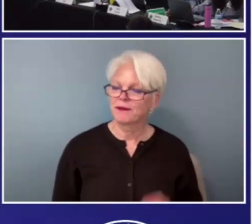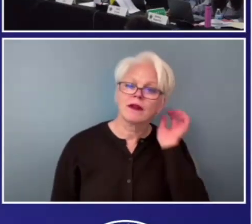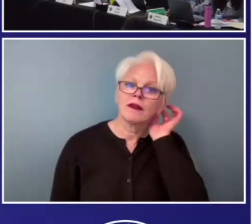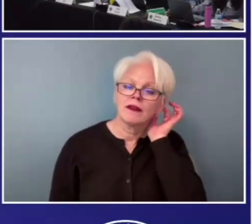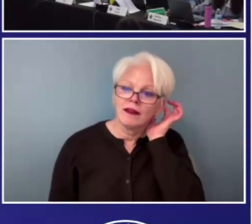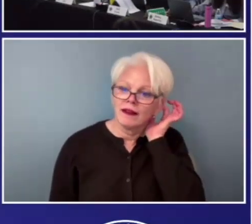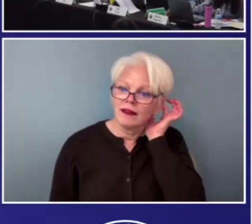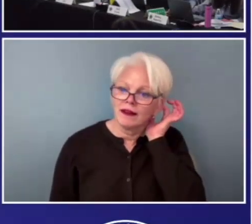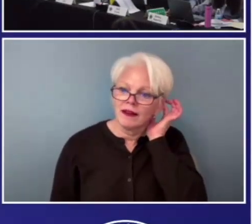Can someone explain to me why I'm not?